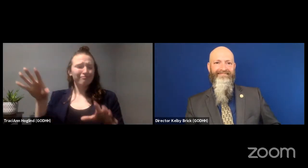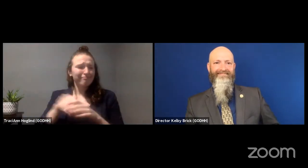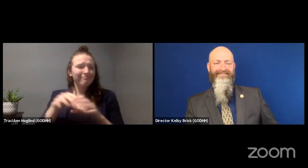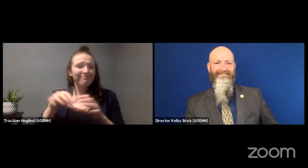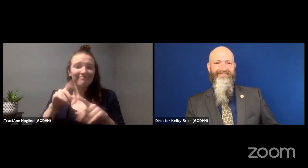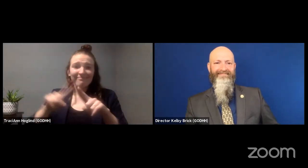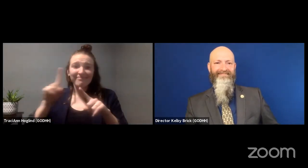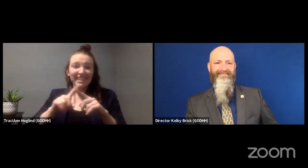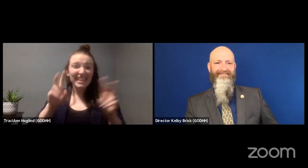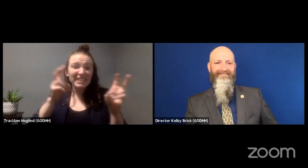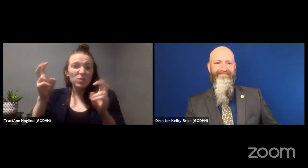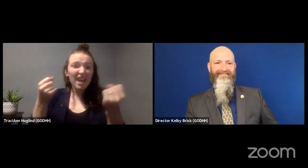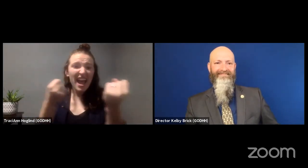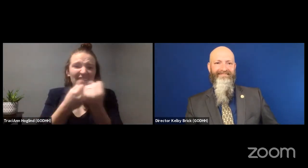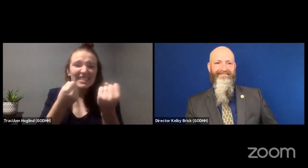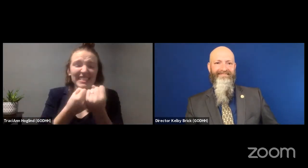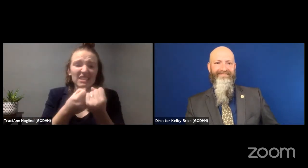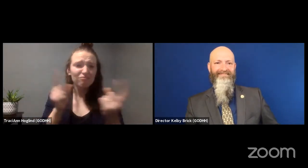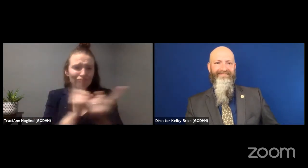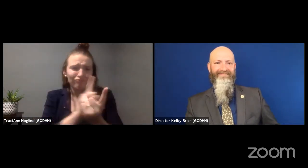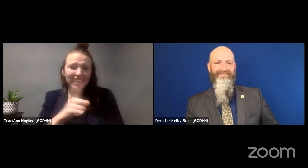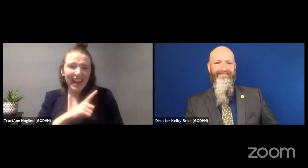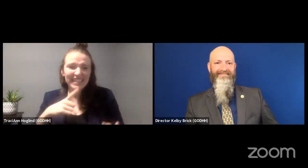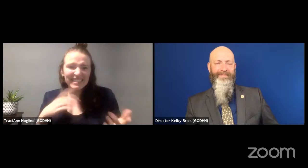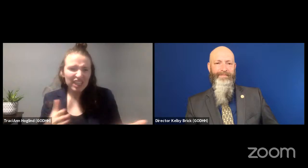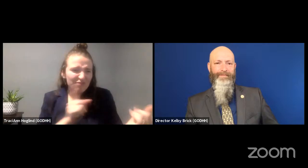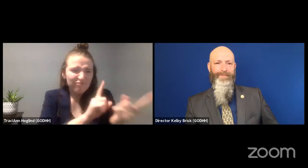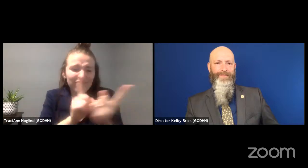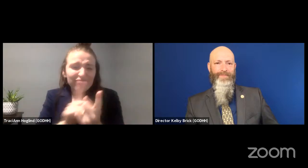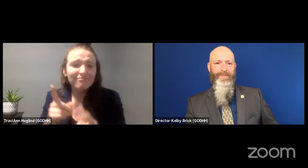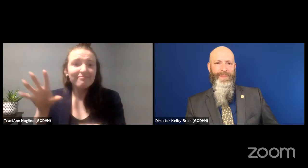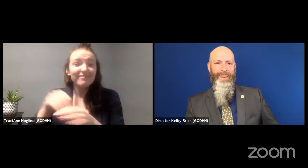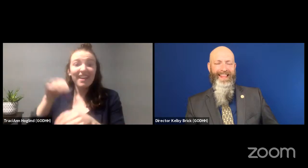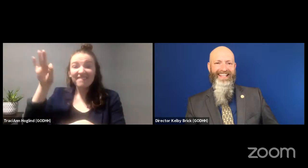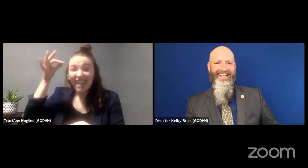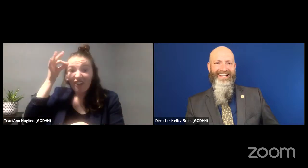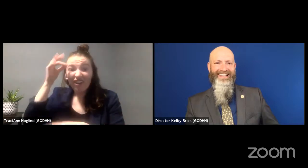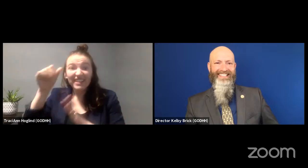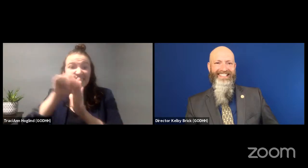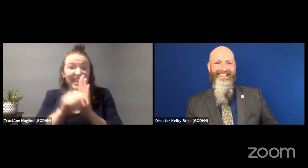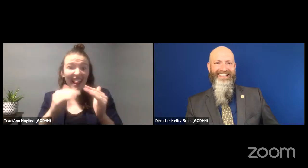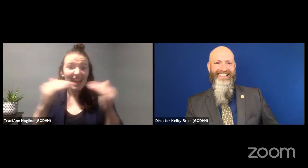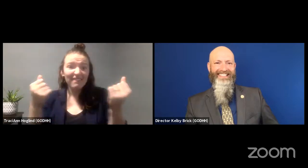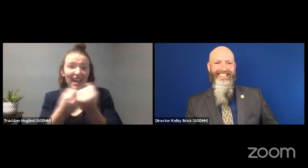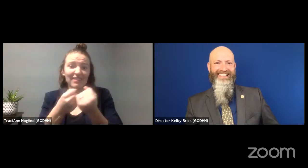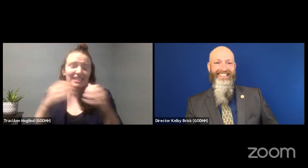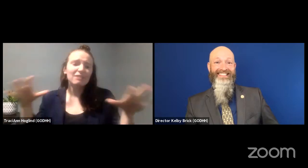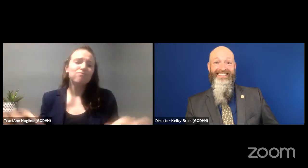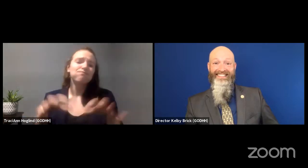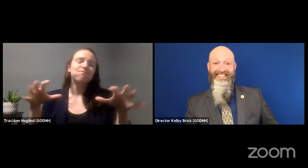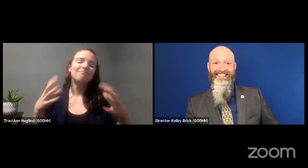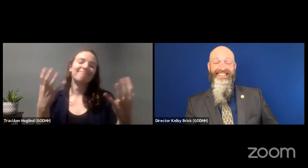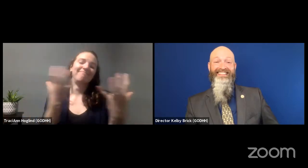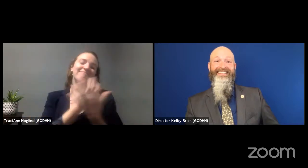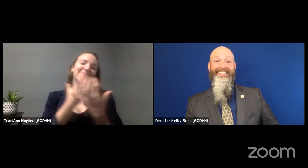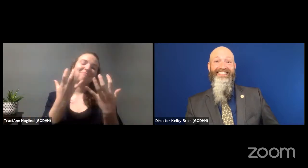tool for our council. They meet with legislators. They get involved at both the federal and